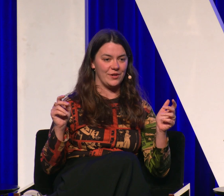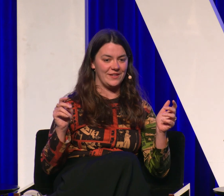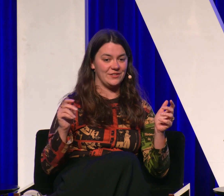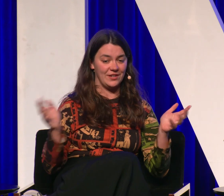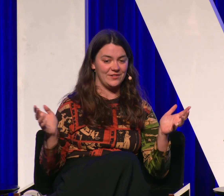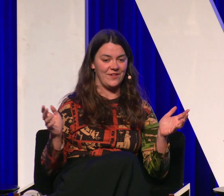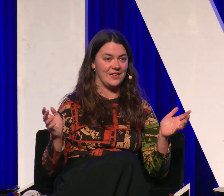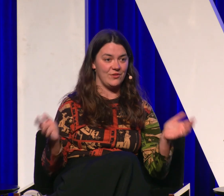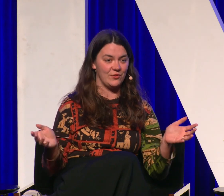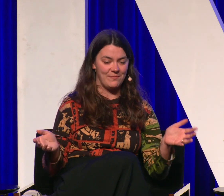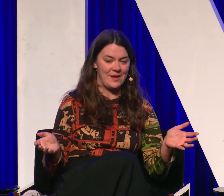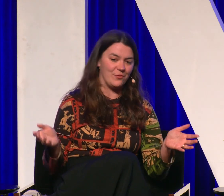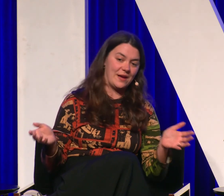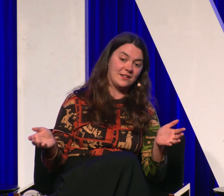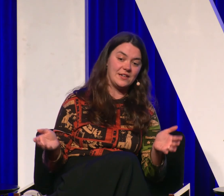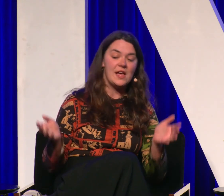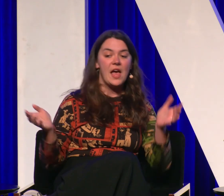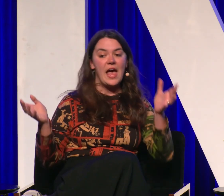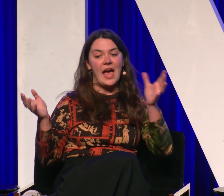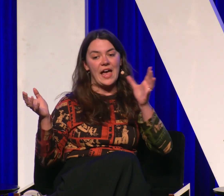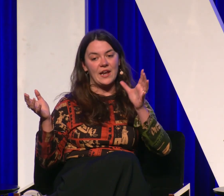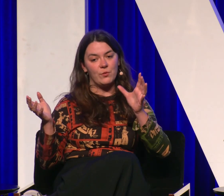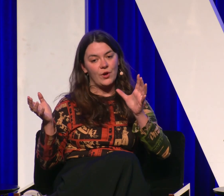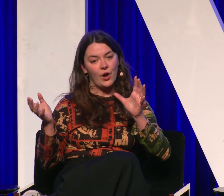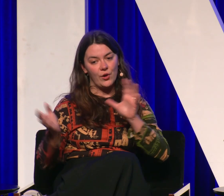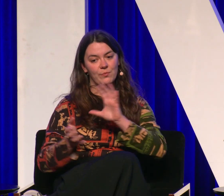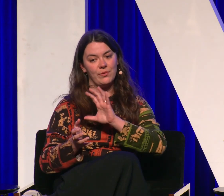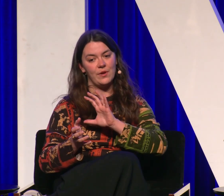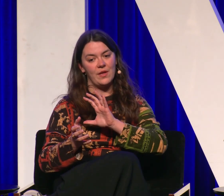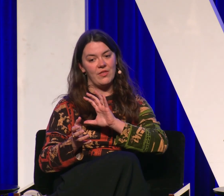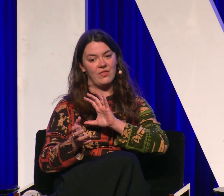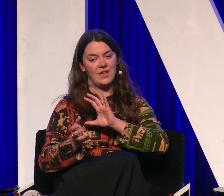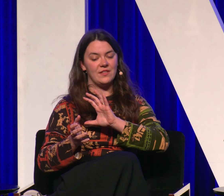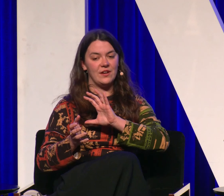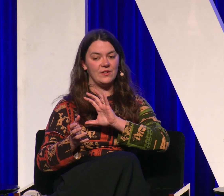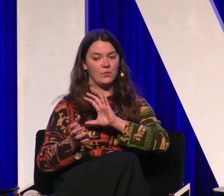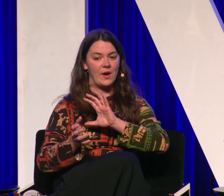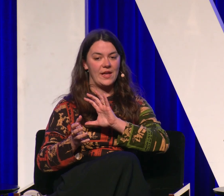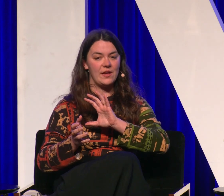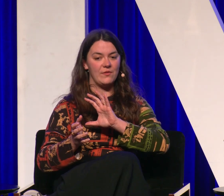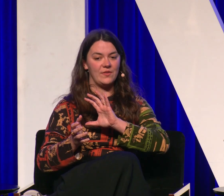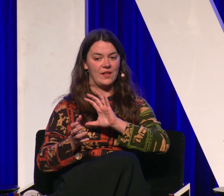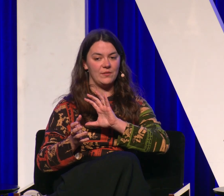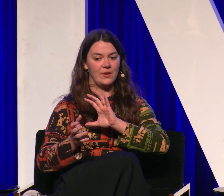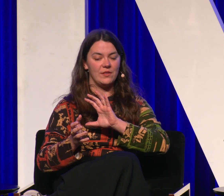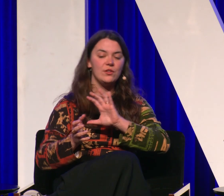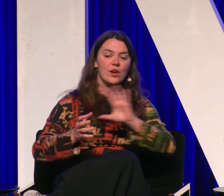is justified if you treat people badly. And I would hope that there is a way of celebrating, you know,